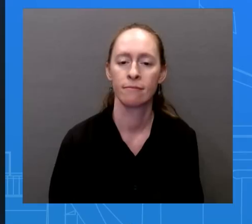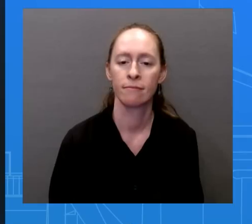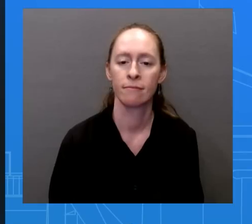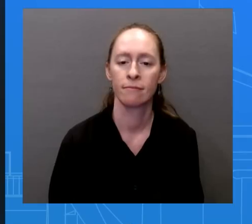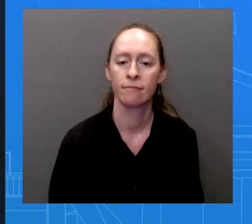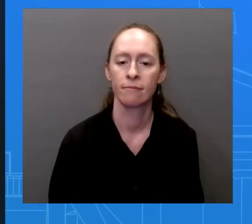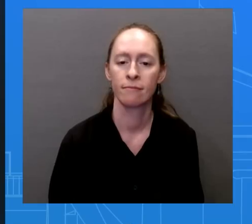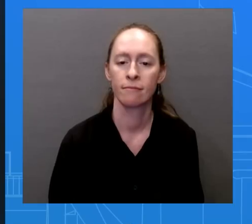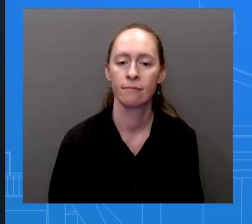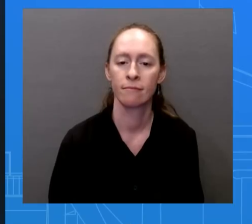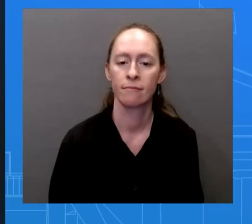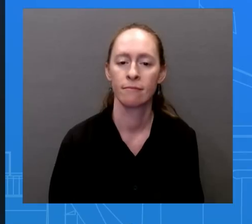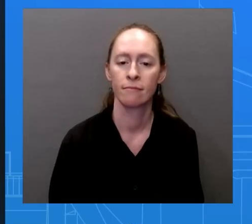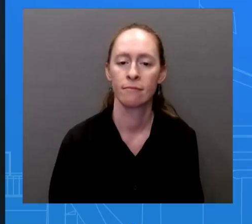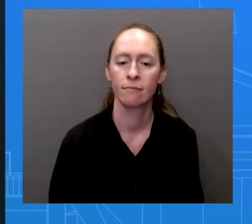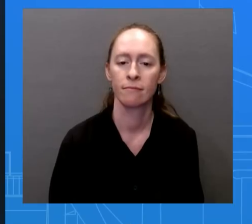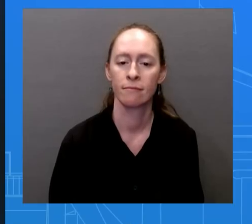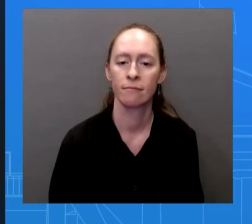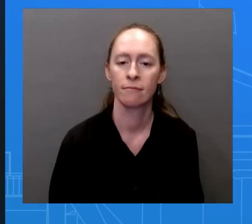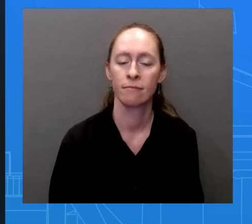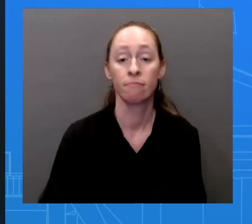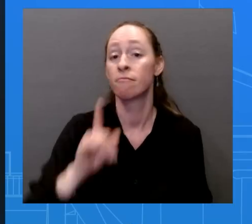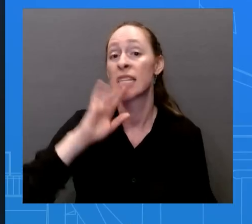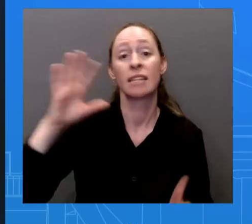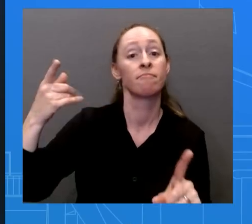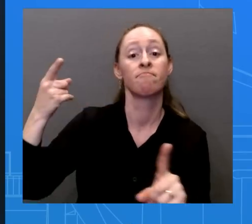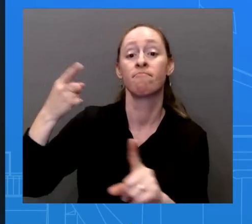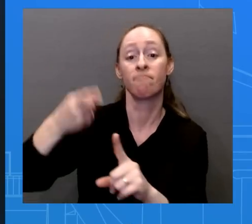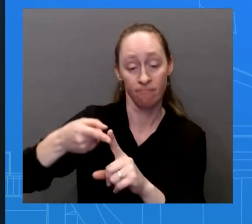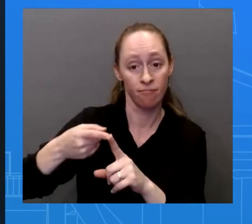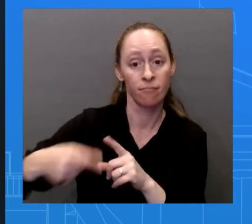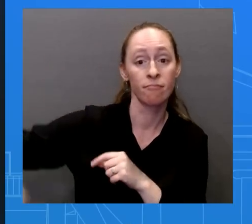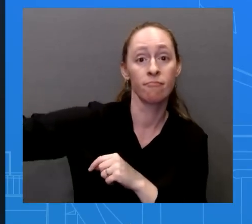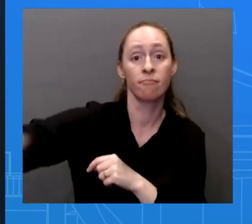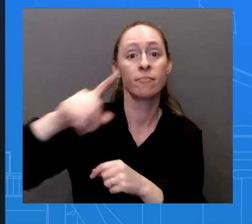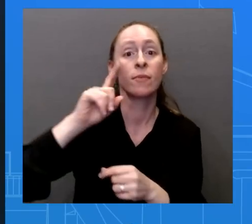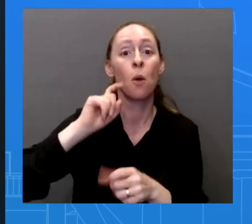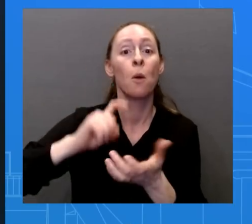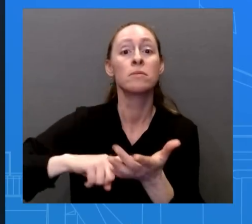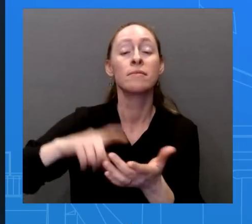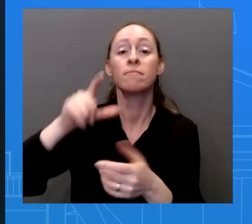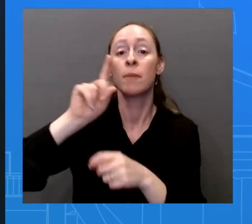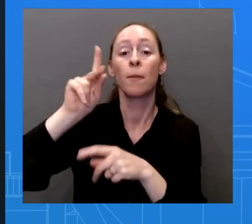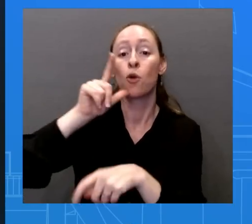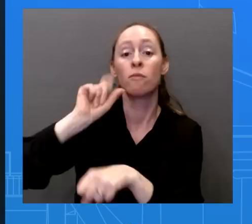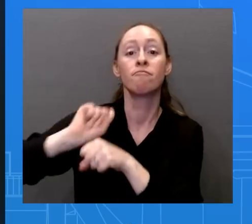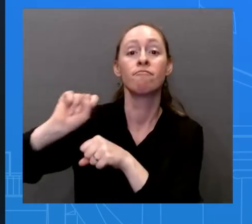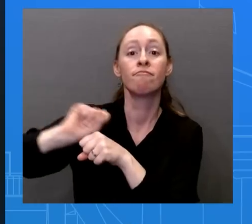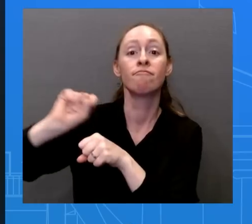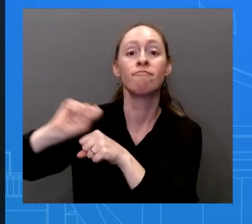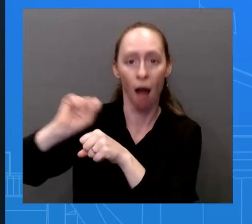in part thanks to the strength of our job market. Gas prices are down over one dollar per gallon